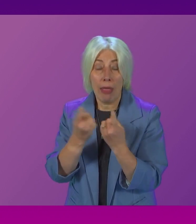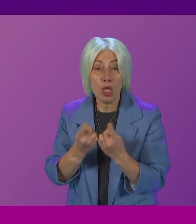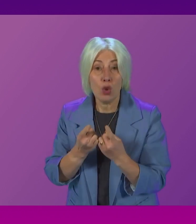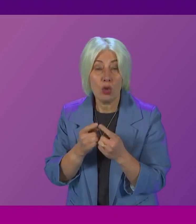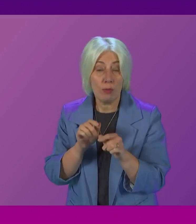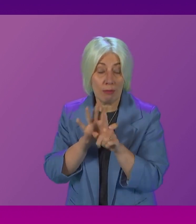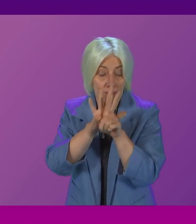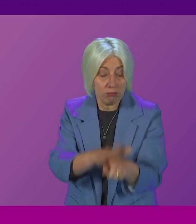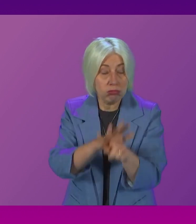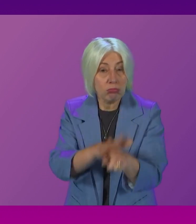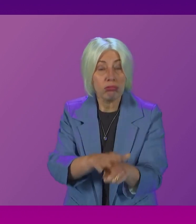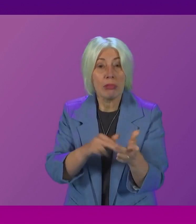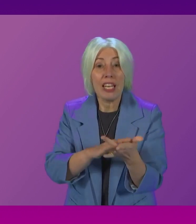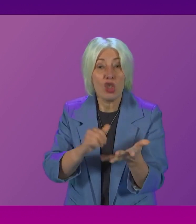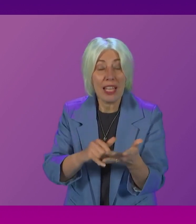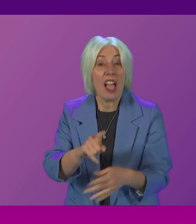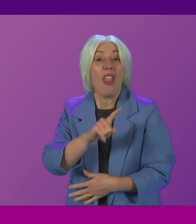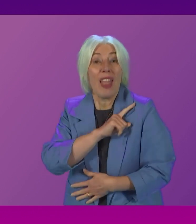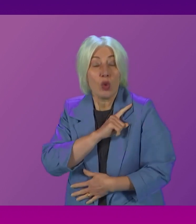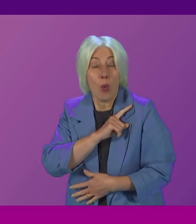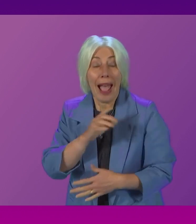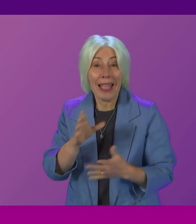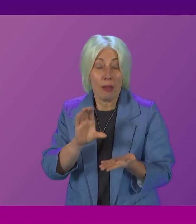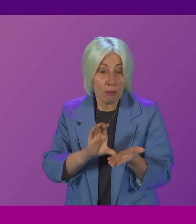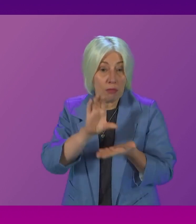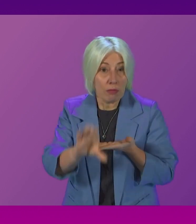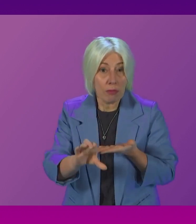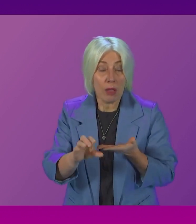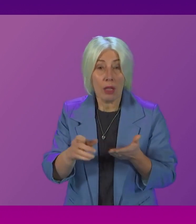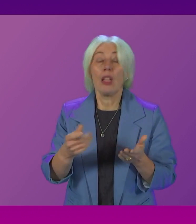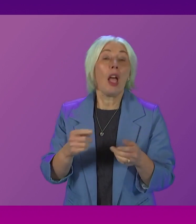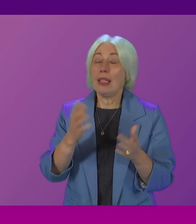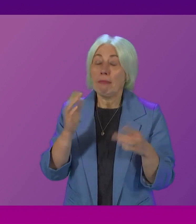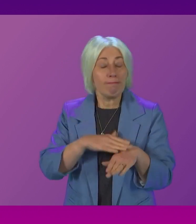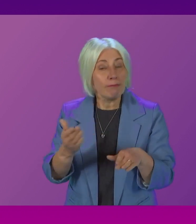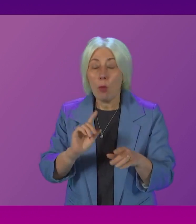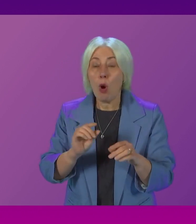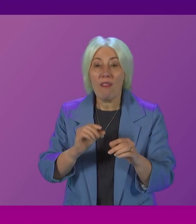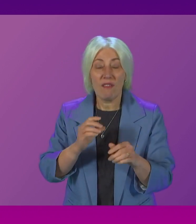That is why we are increasing investment beyond any consequential funding for the NHS next year—£1